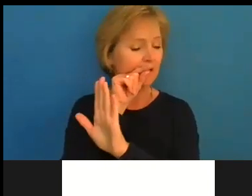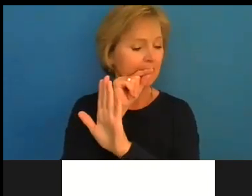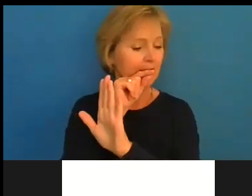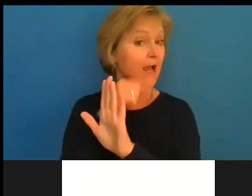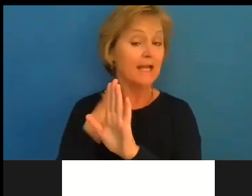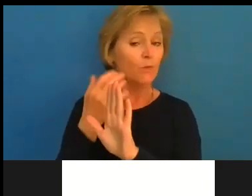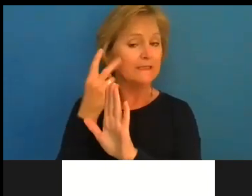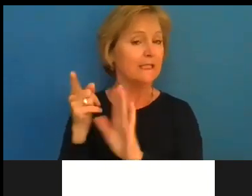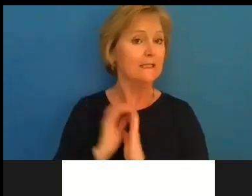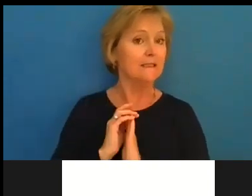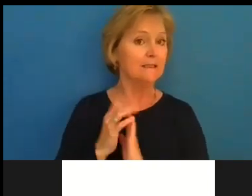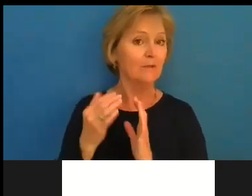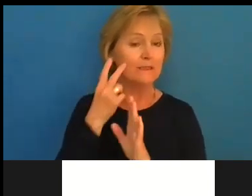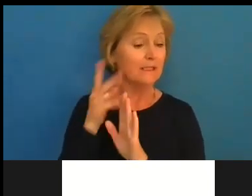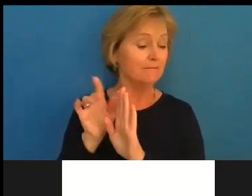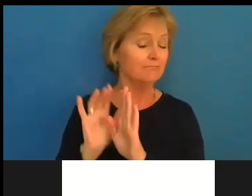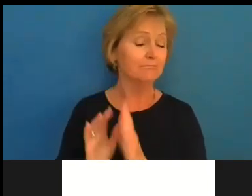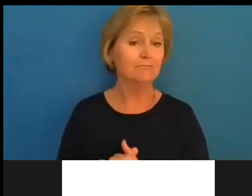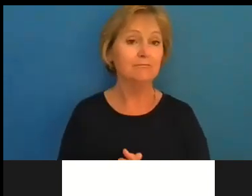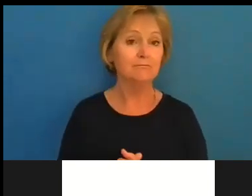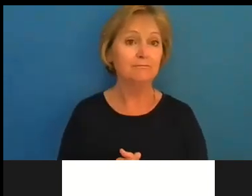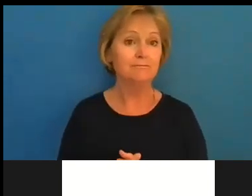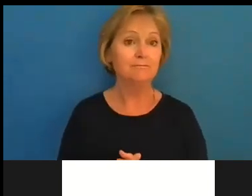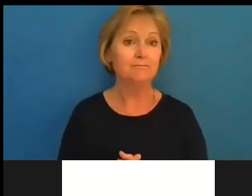I didn't want to see it.